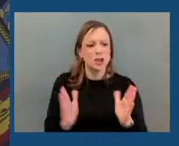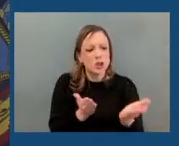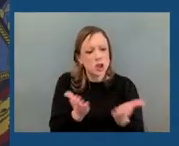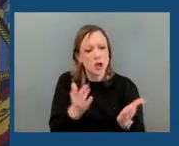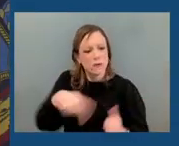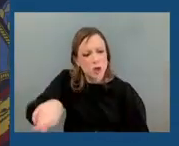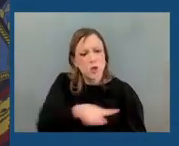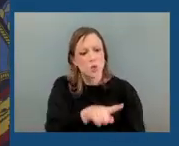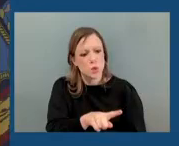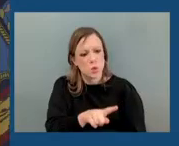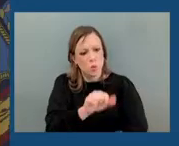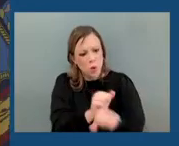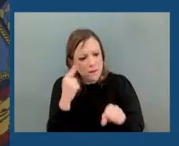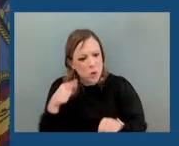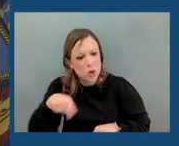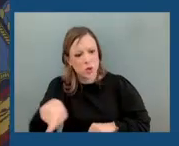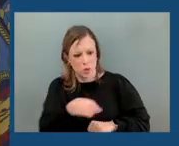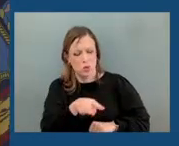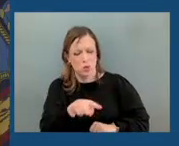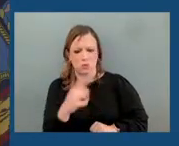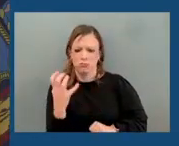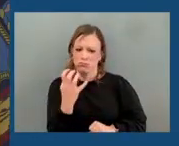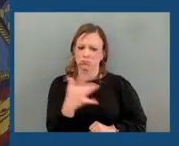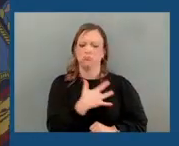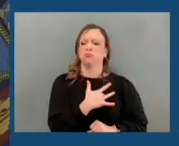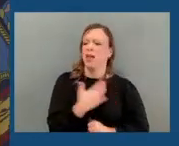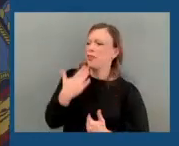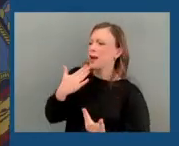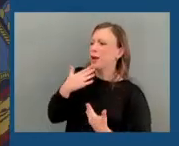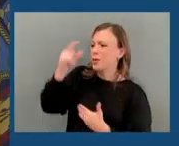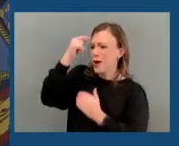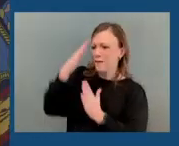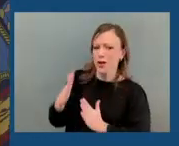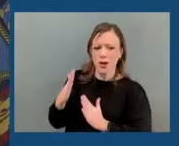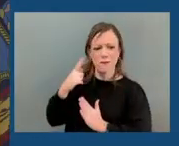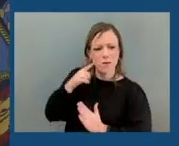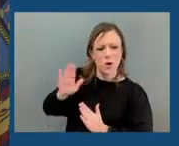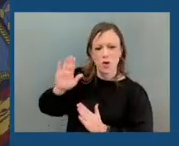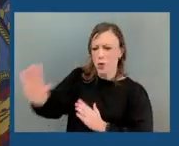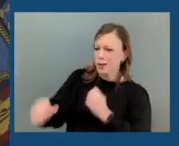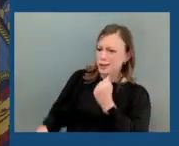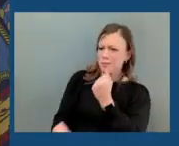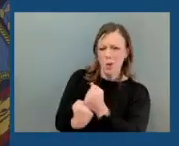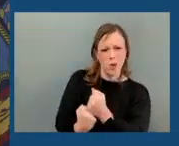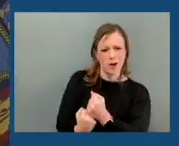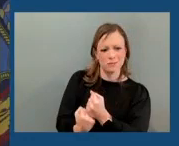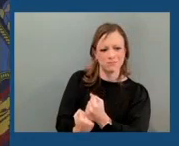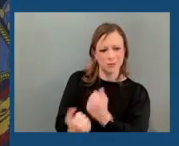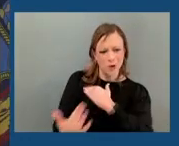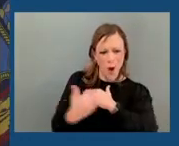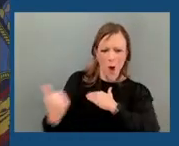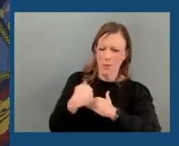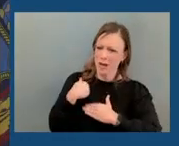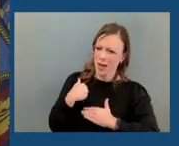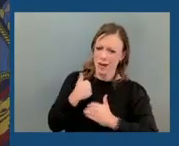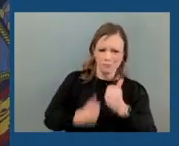So thank you again, governor, greatly appreciate it for your unwavering support and on behalf of the men and women